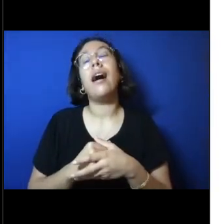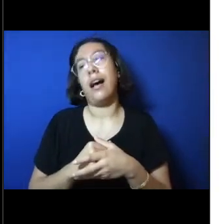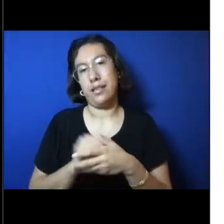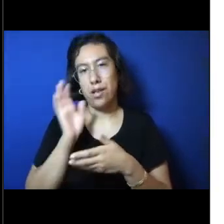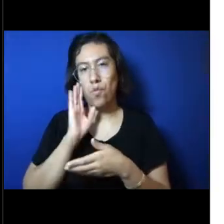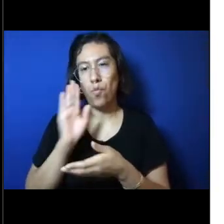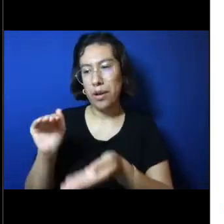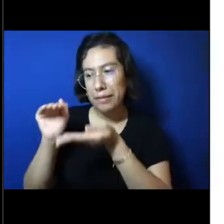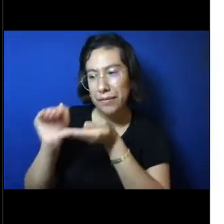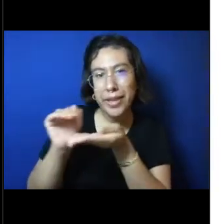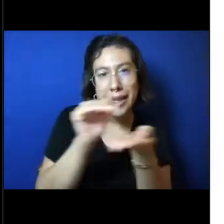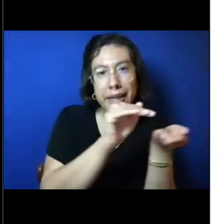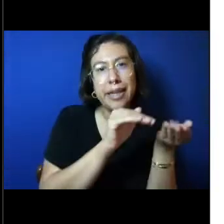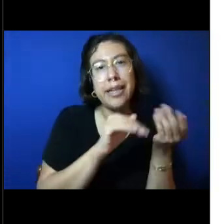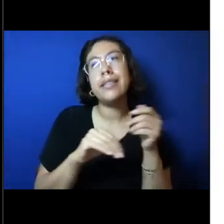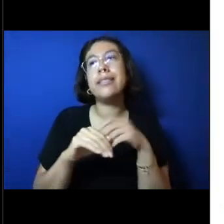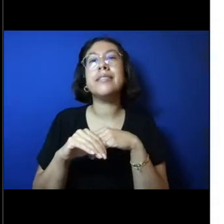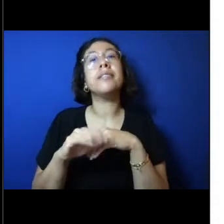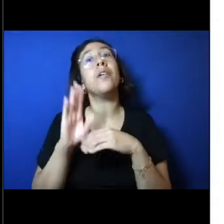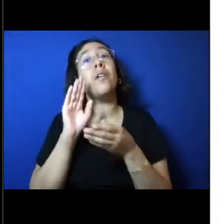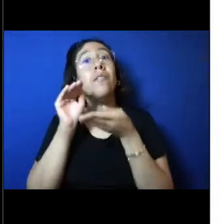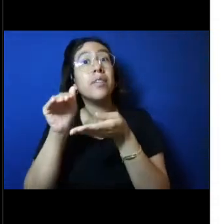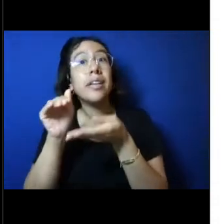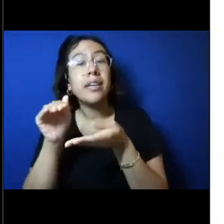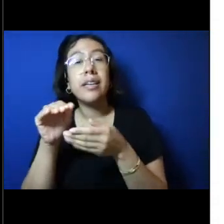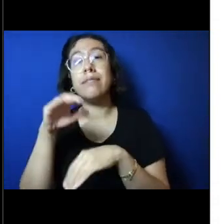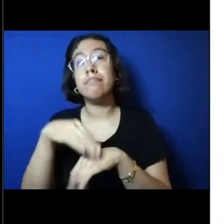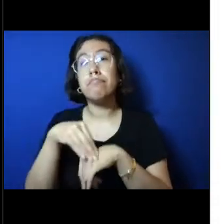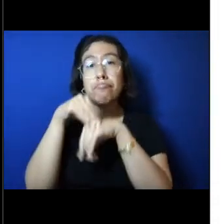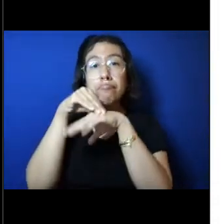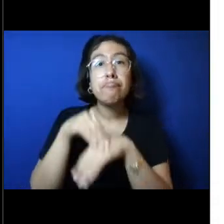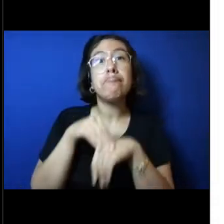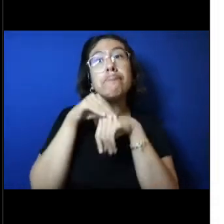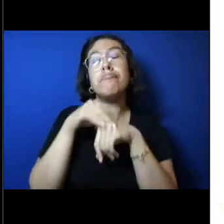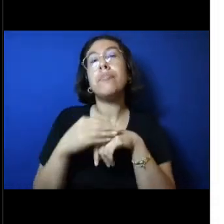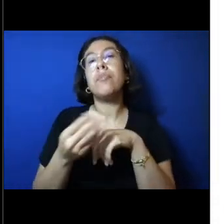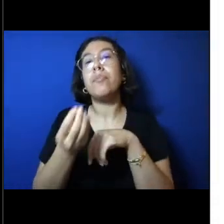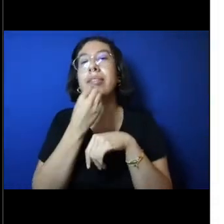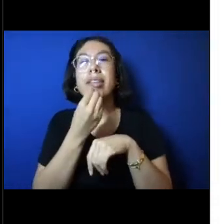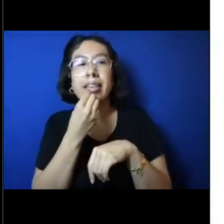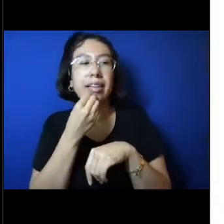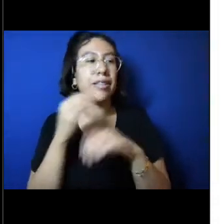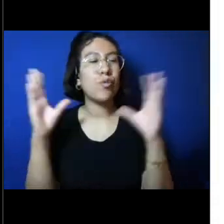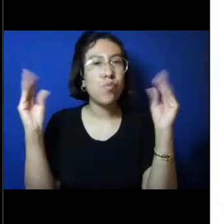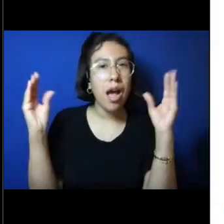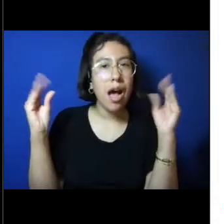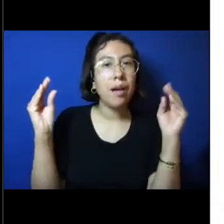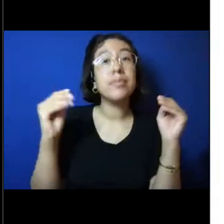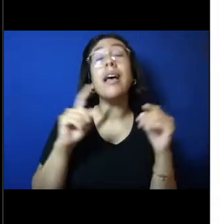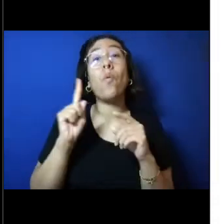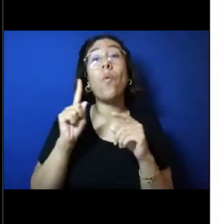So they'll feed near the surface on jellyfish, they'll feed at the bottom on crabs. And then they also nest in a variety of different areas.